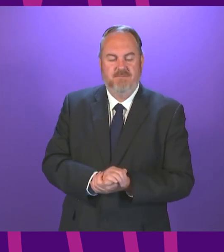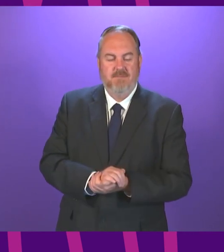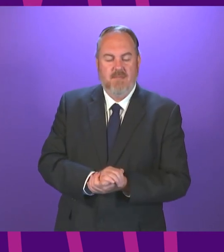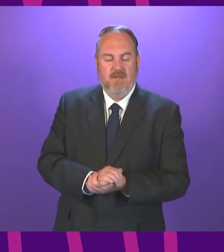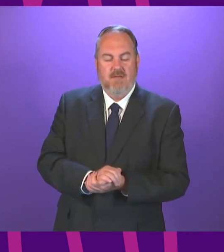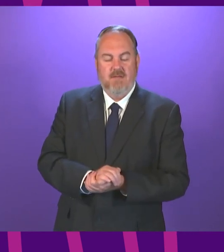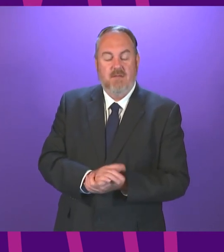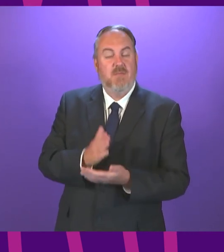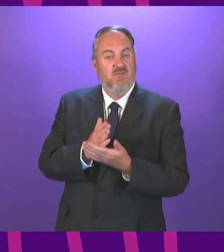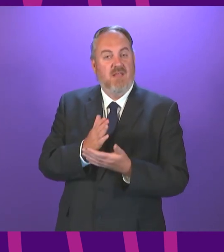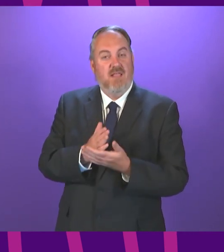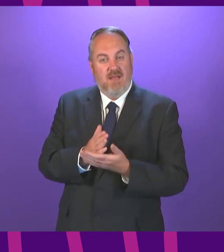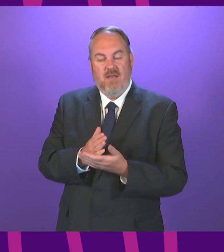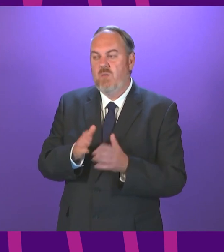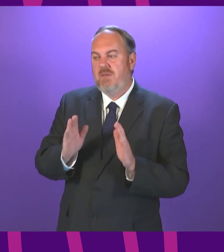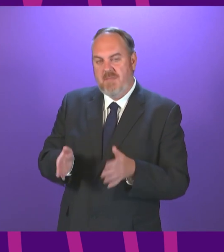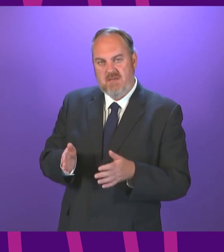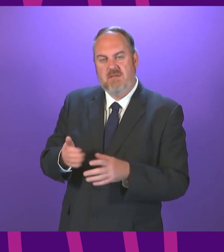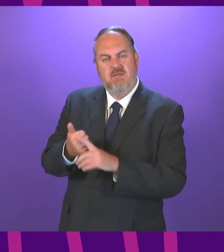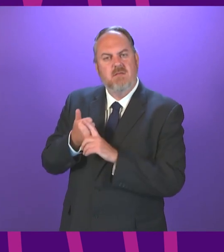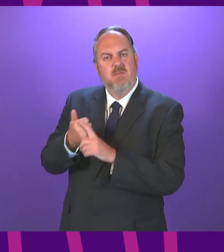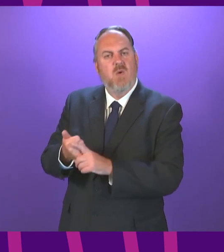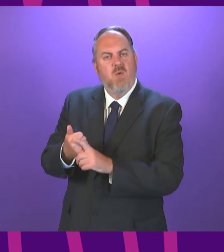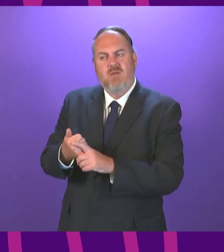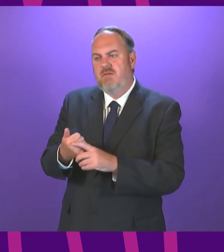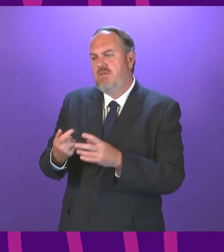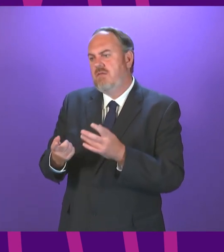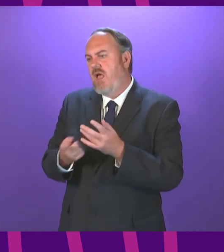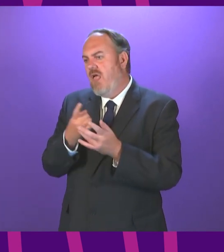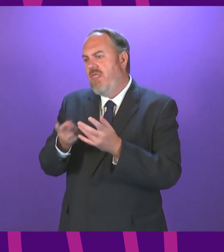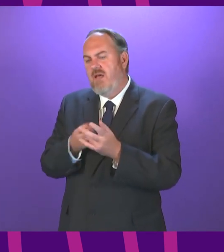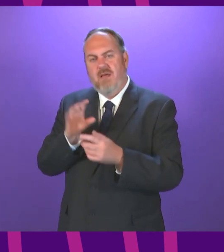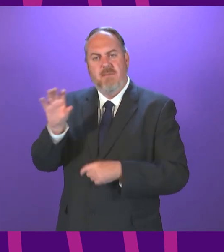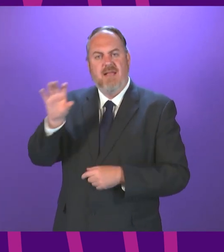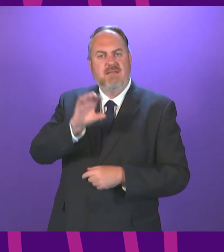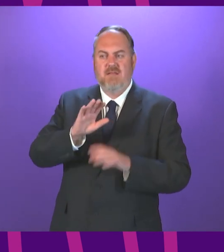However, we also need to ensure that we support other countries. After we reviewed our approach